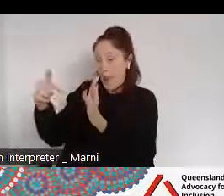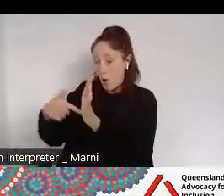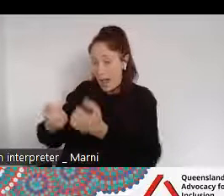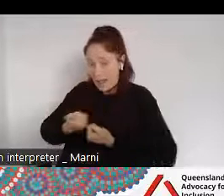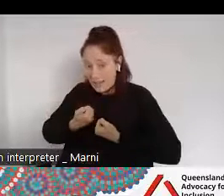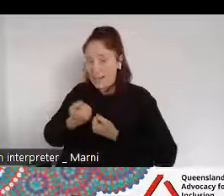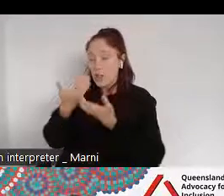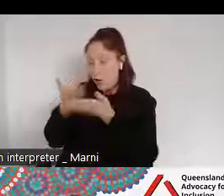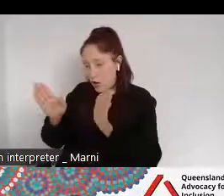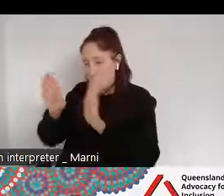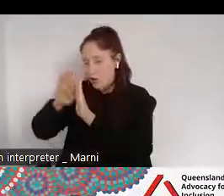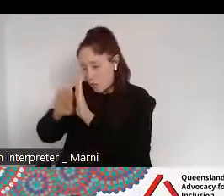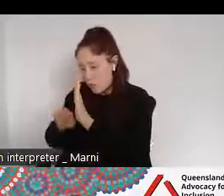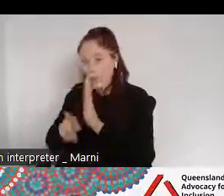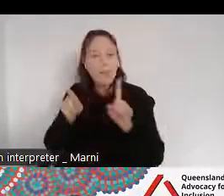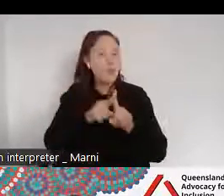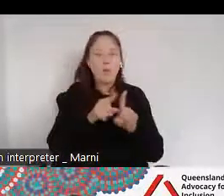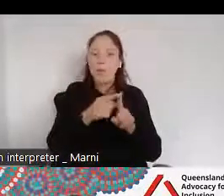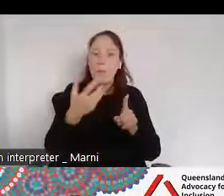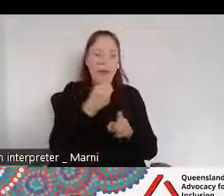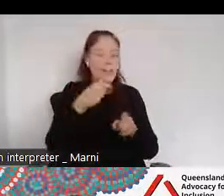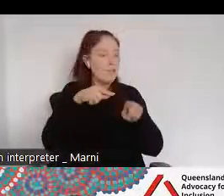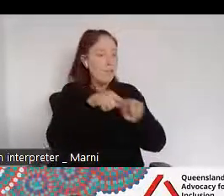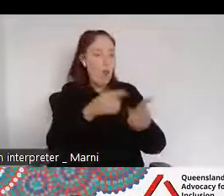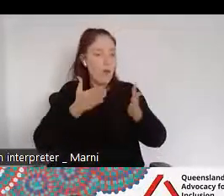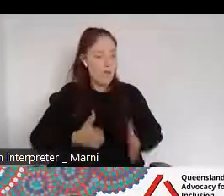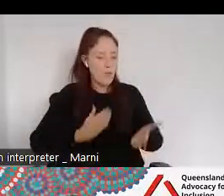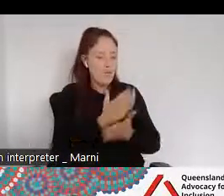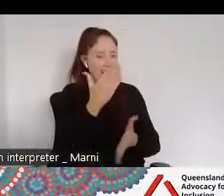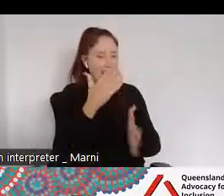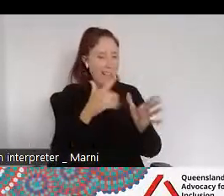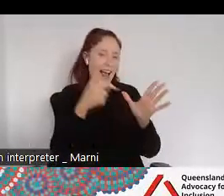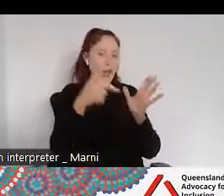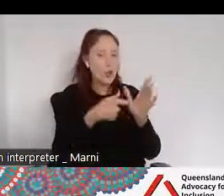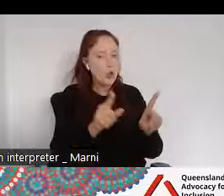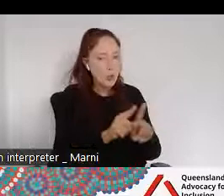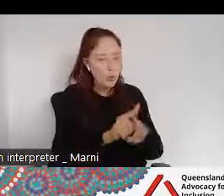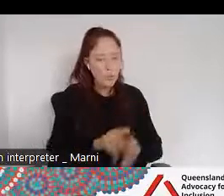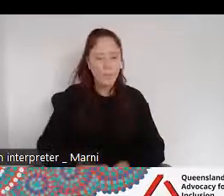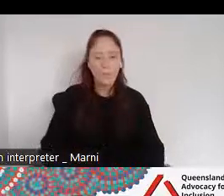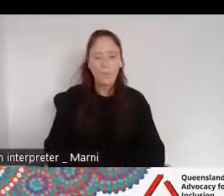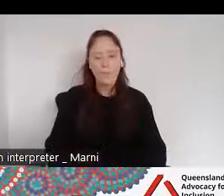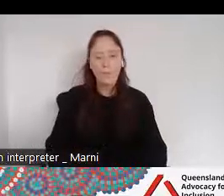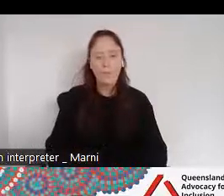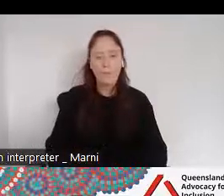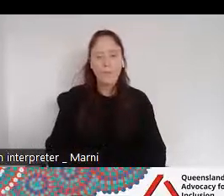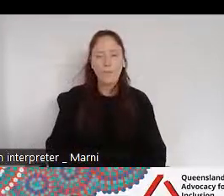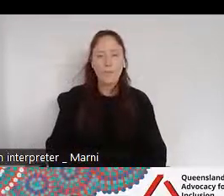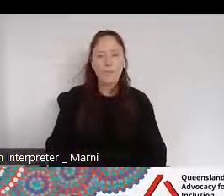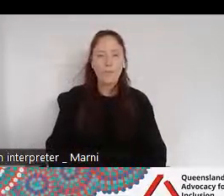it is also bound to consider the human rights that are listed within the Human Rights Act. It is also